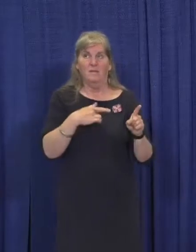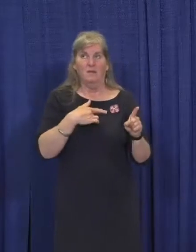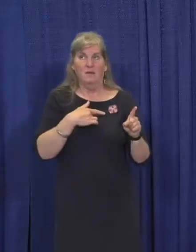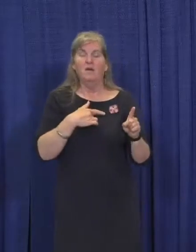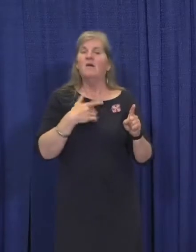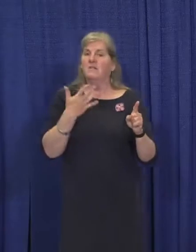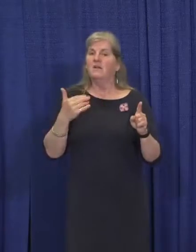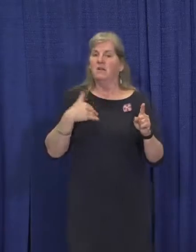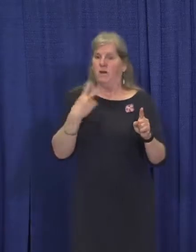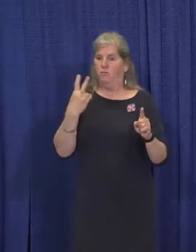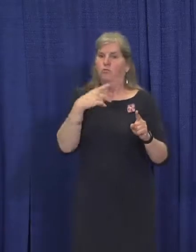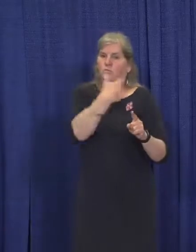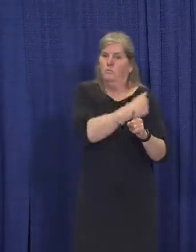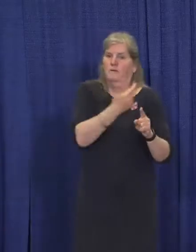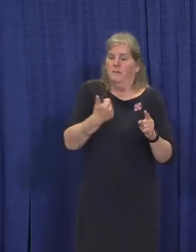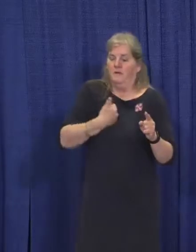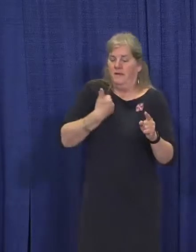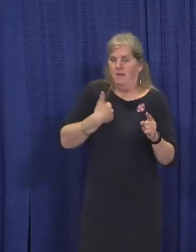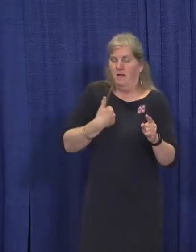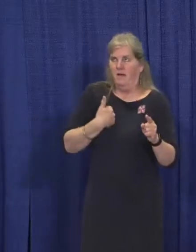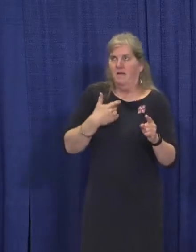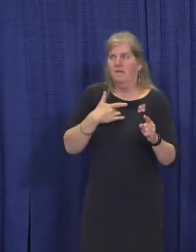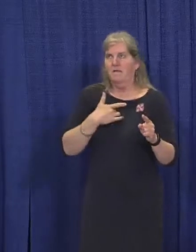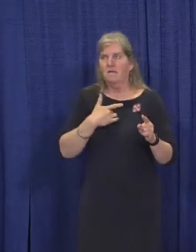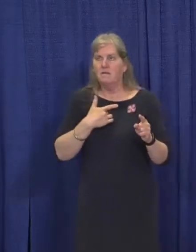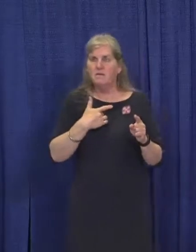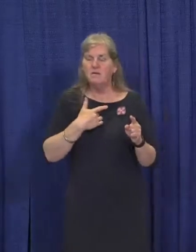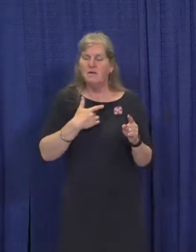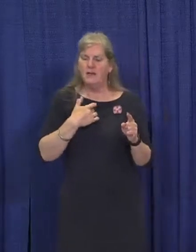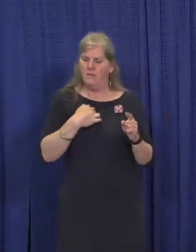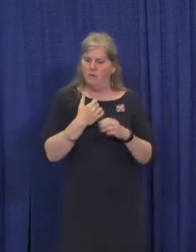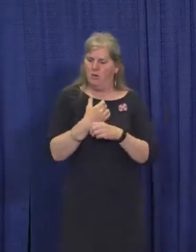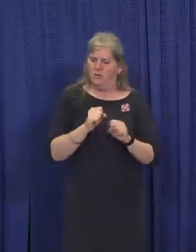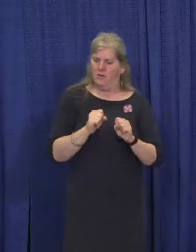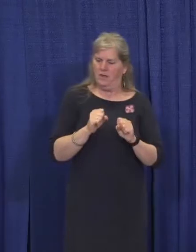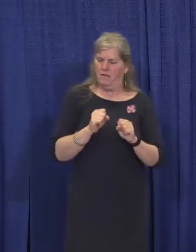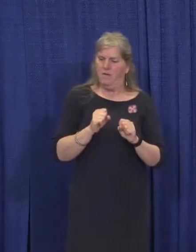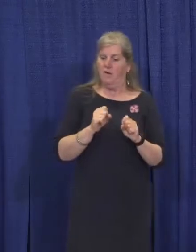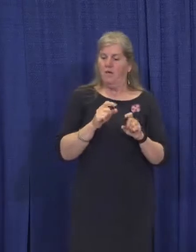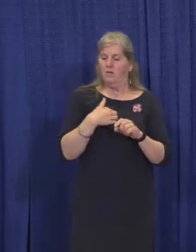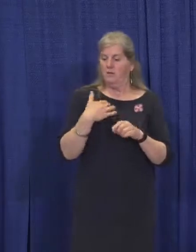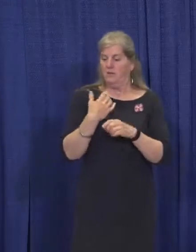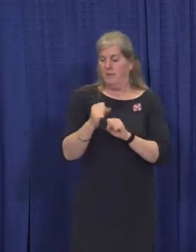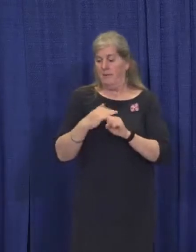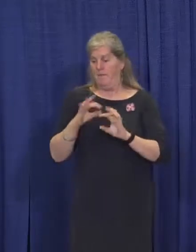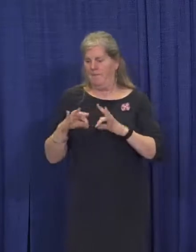have both my shots as I was also there. I feel safe for my family as